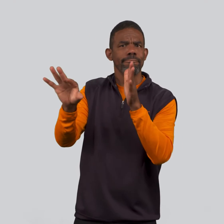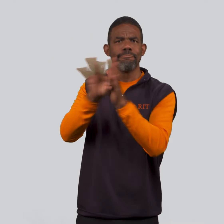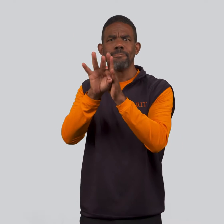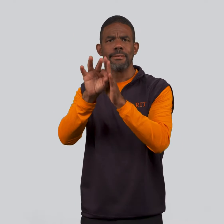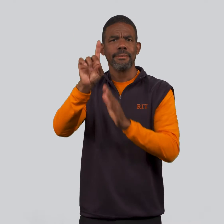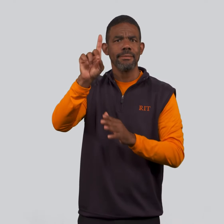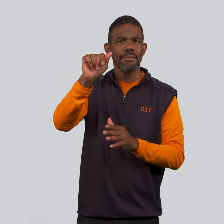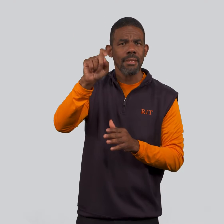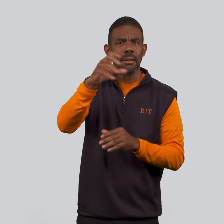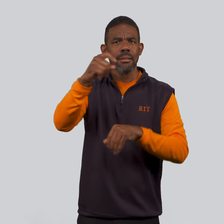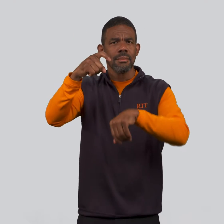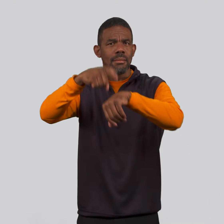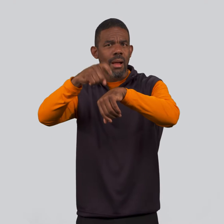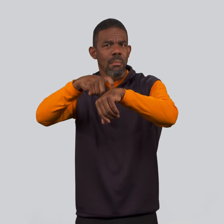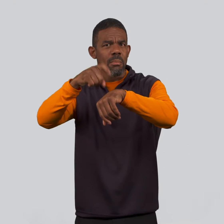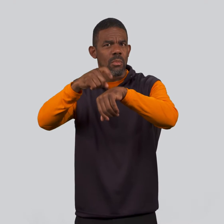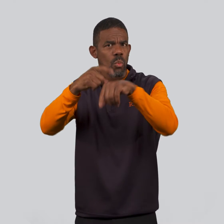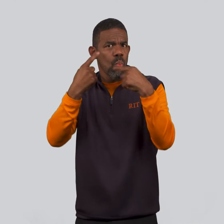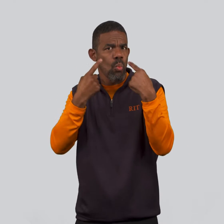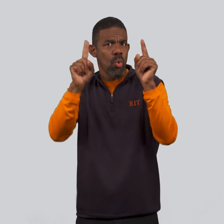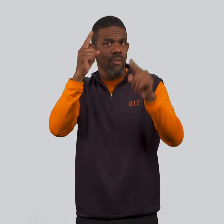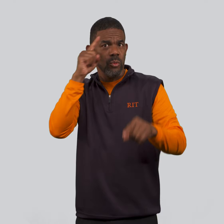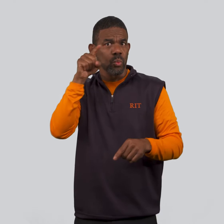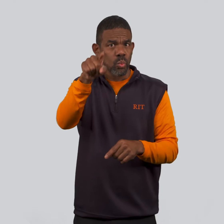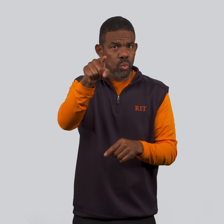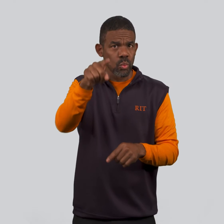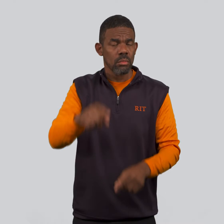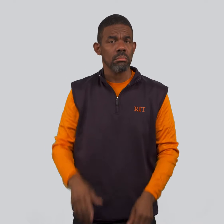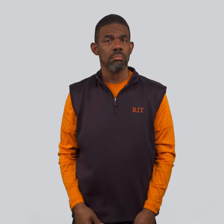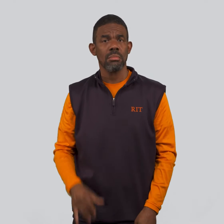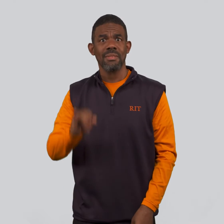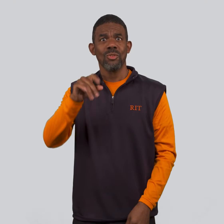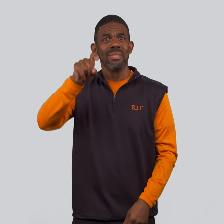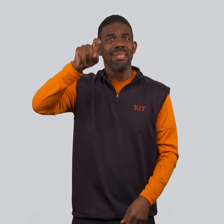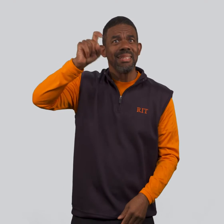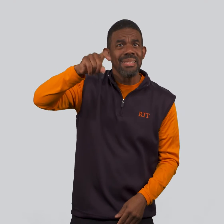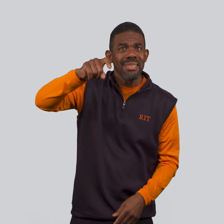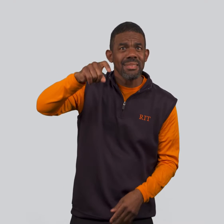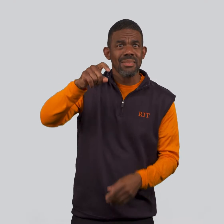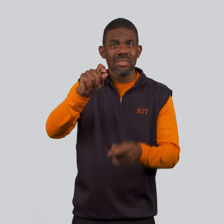by selecting a date and time that works for you.